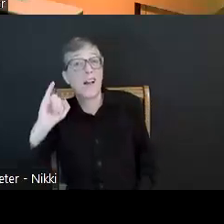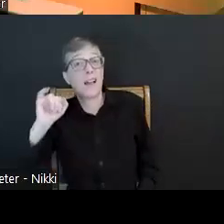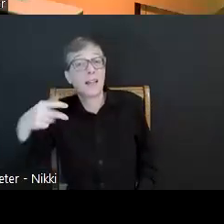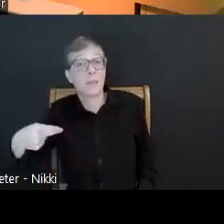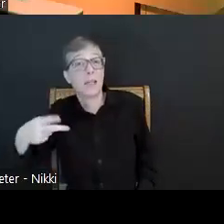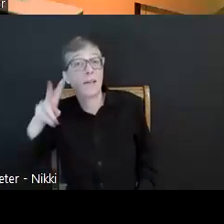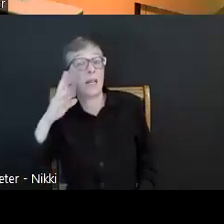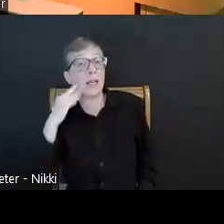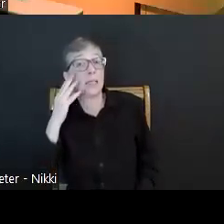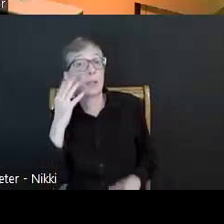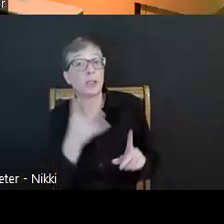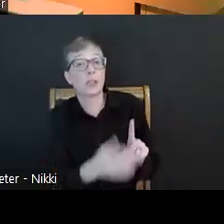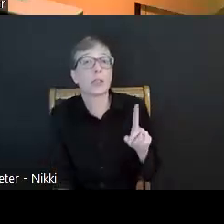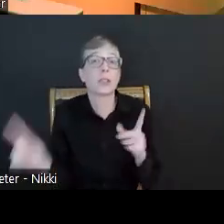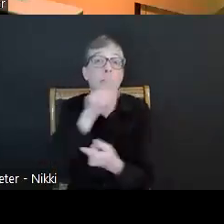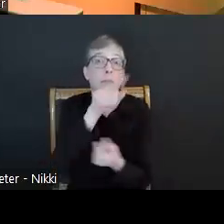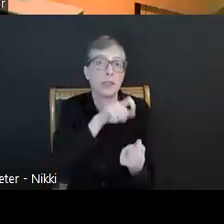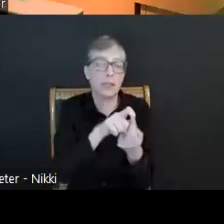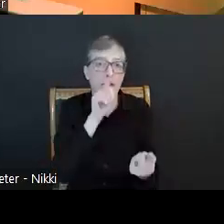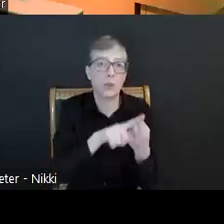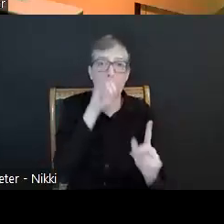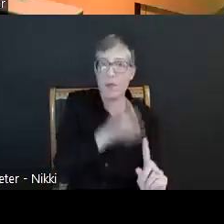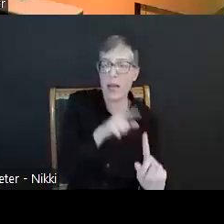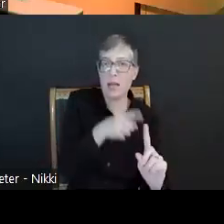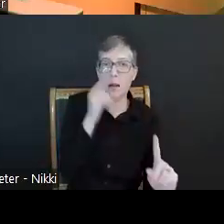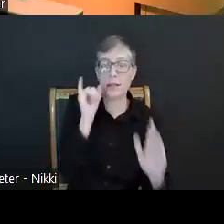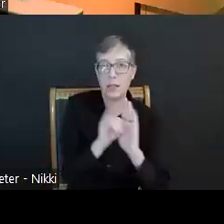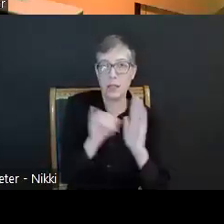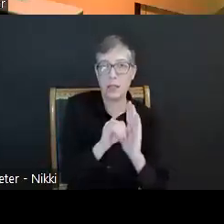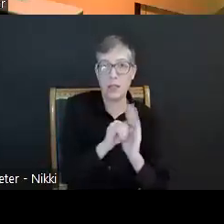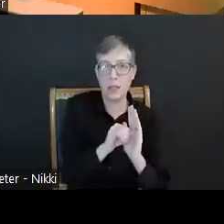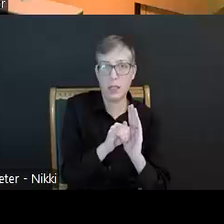abuse might threaten or disclose that identity to people the patient doesn't want to know or